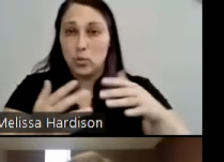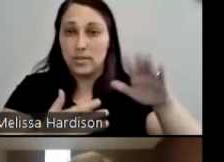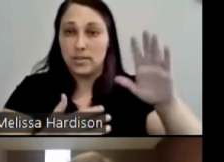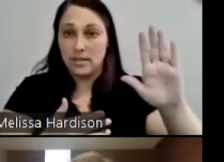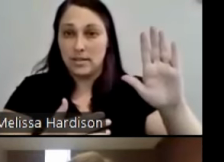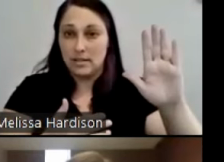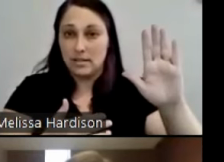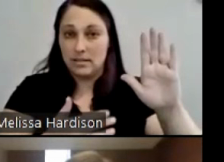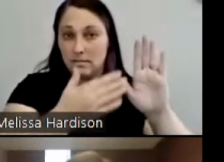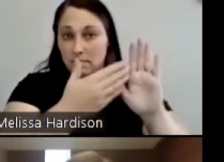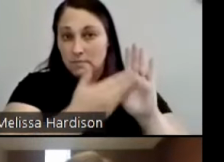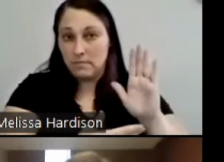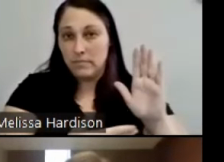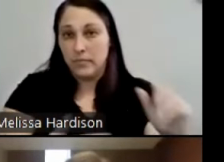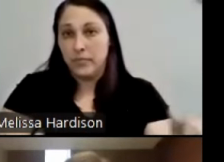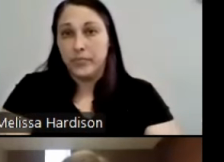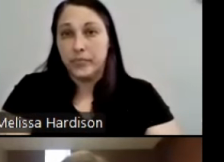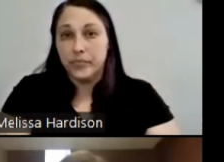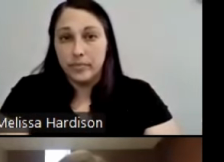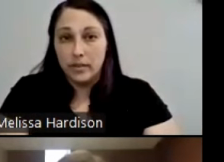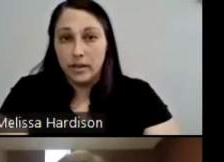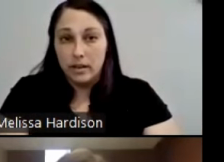Iowa Department on Aging.